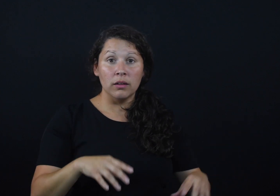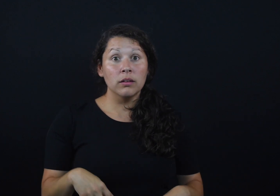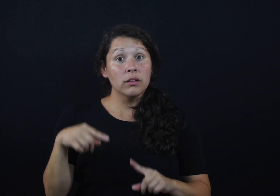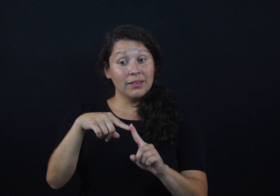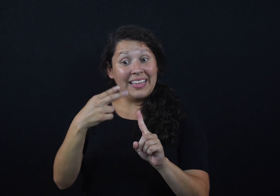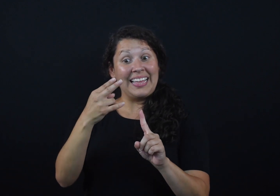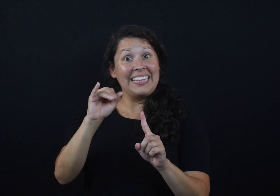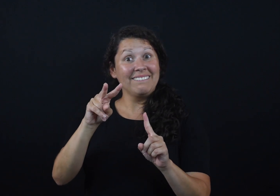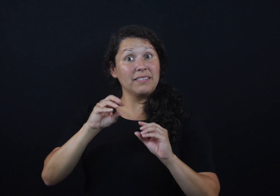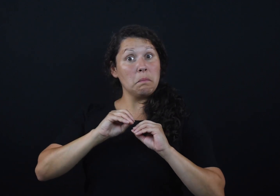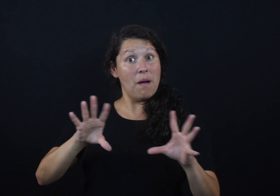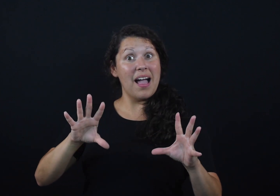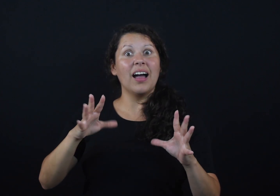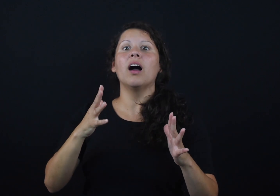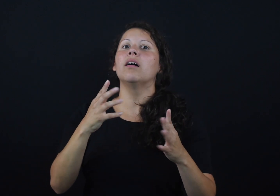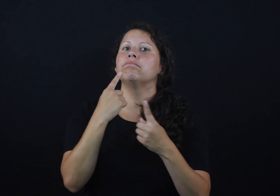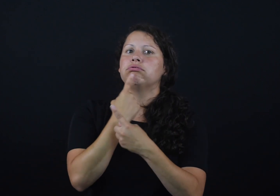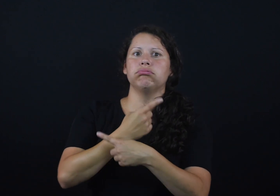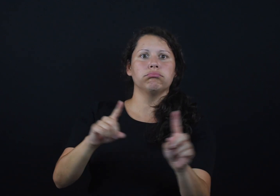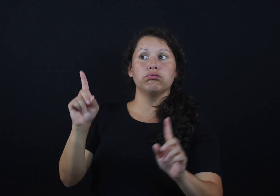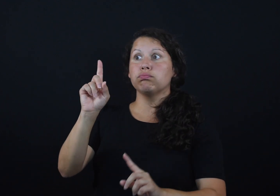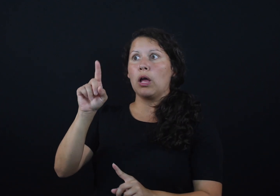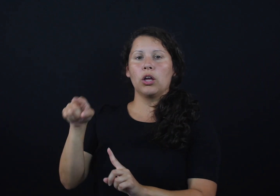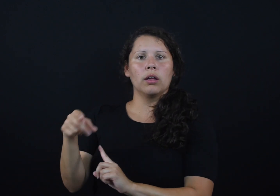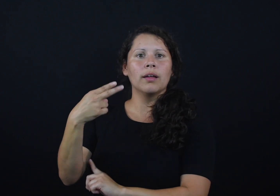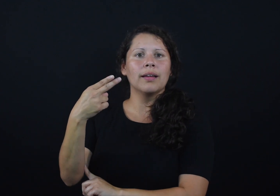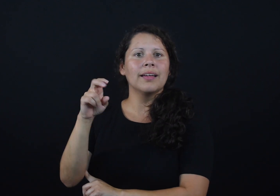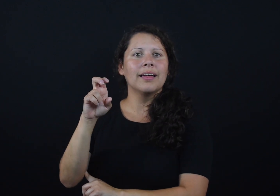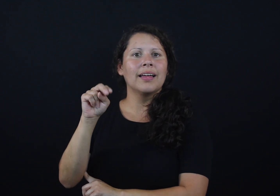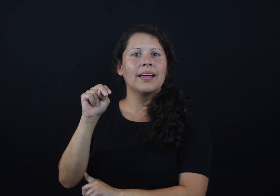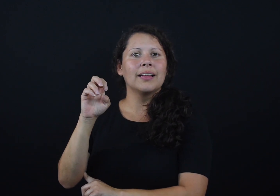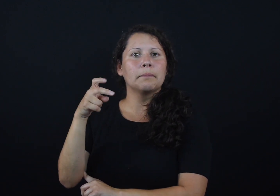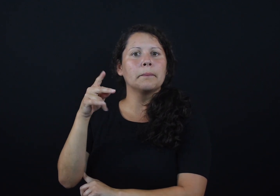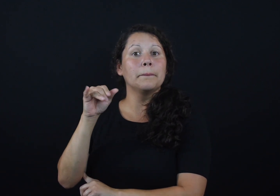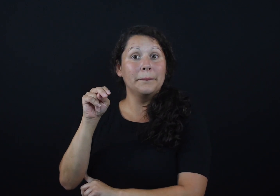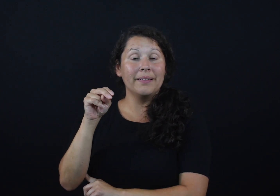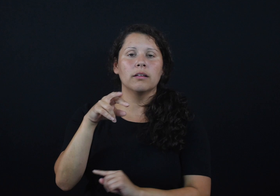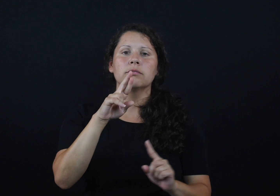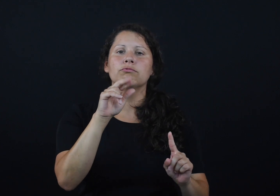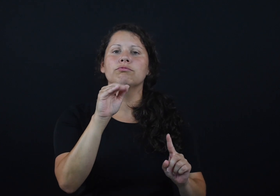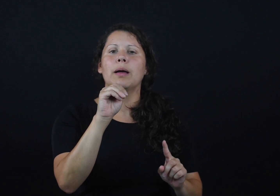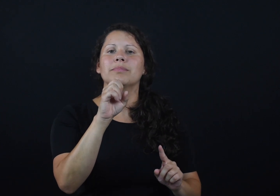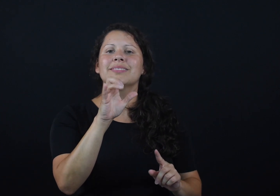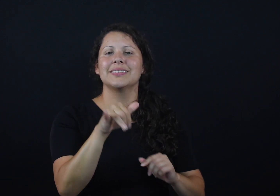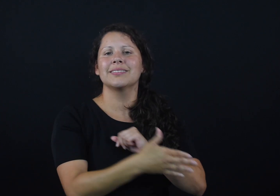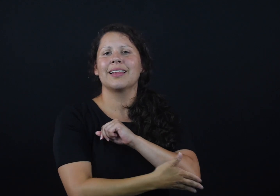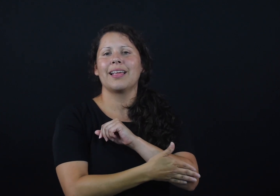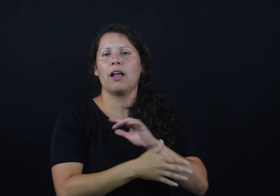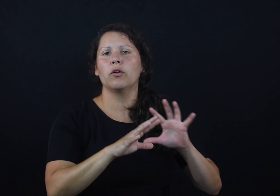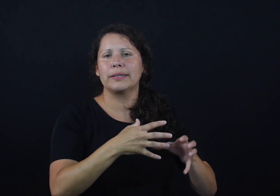An HIV outbreak was declared in Hennepin and Ramsey counties in 2020 with cases